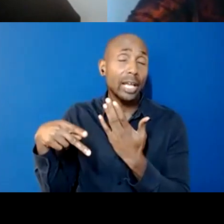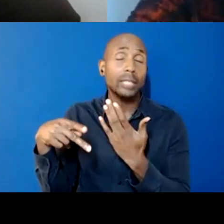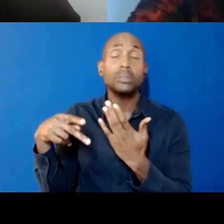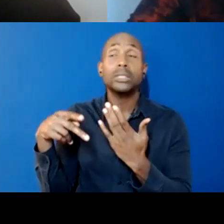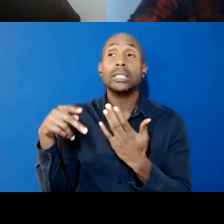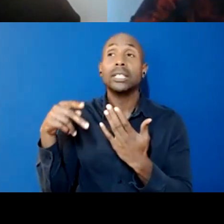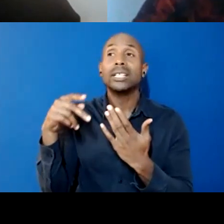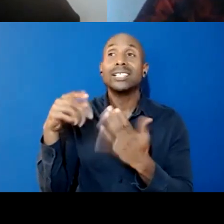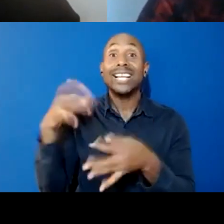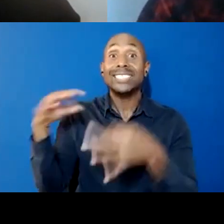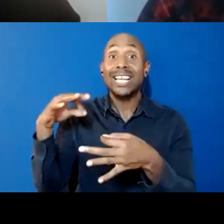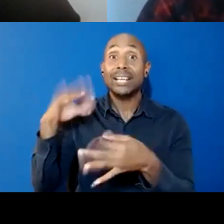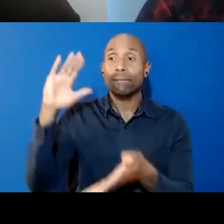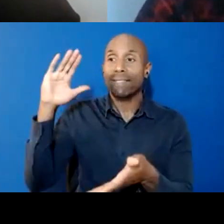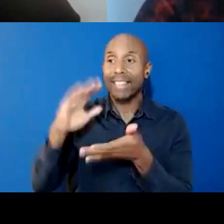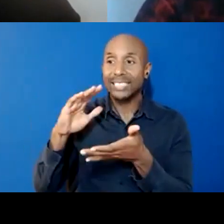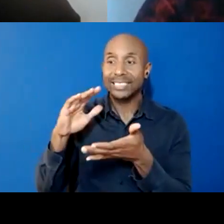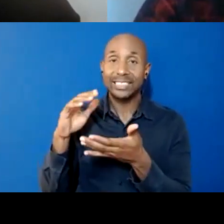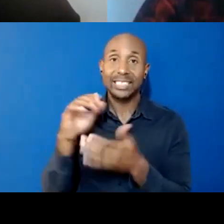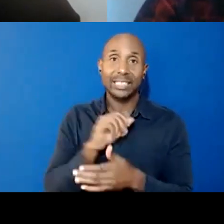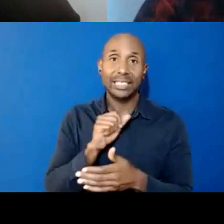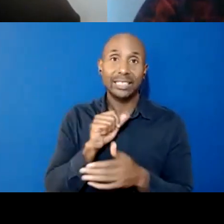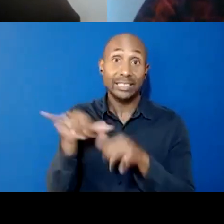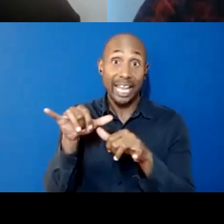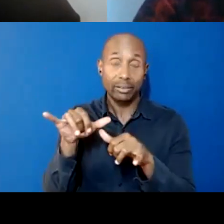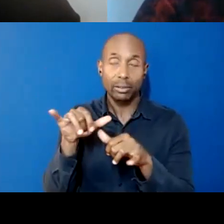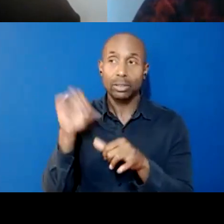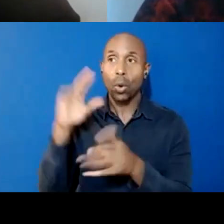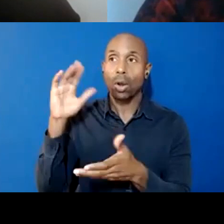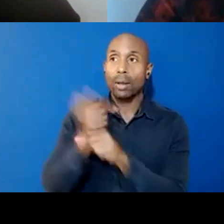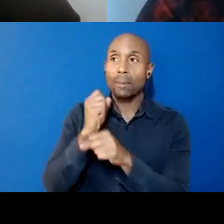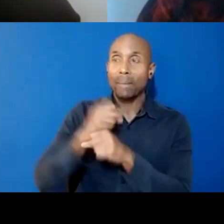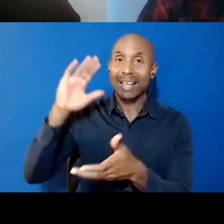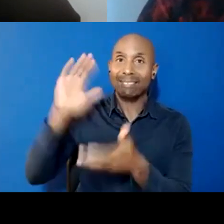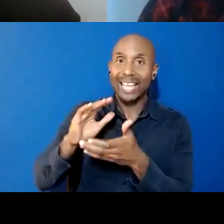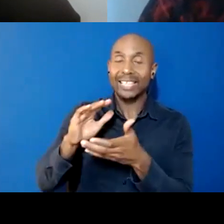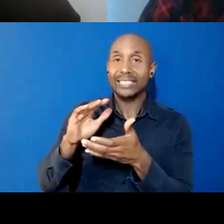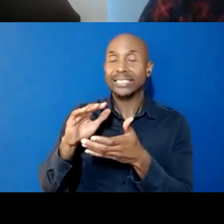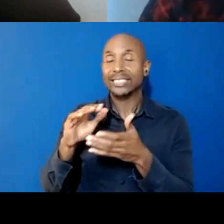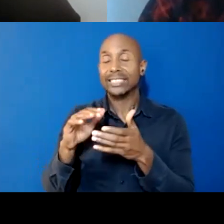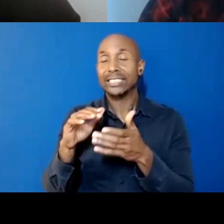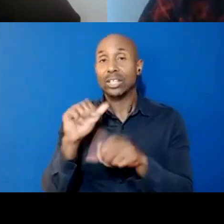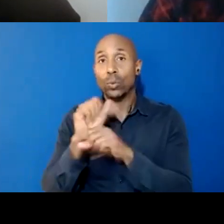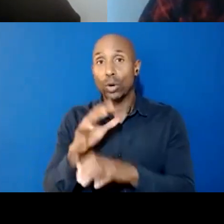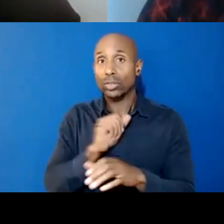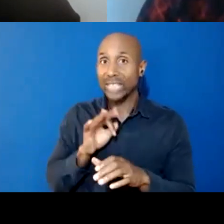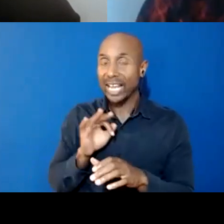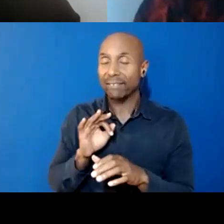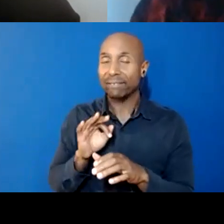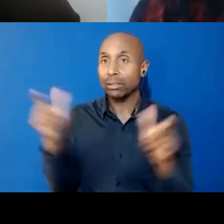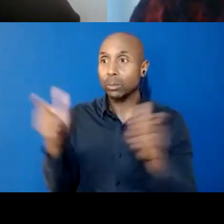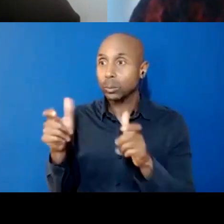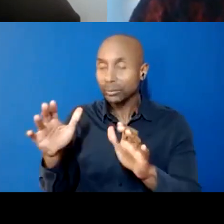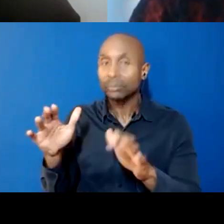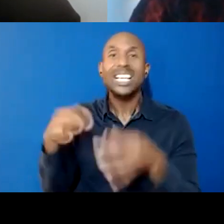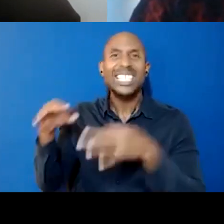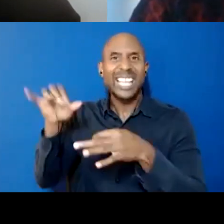I would say that something that we were revisiting is if there is a rainy